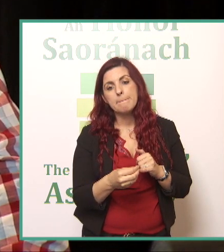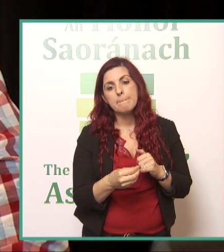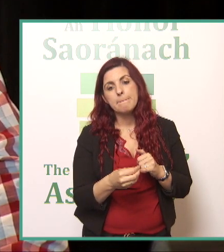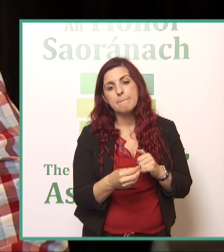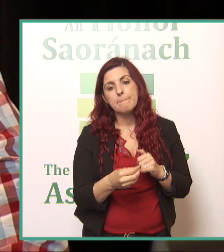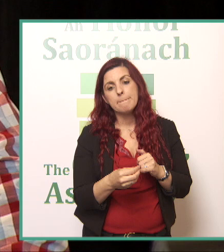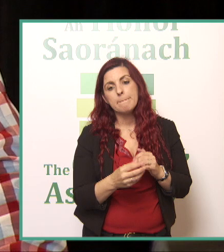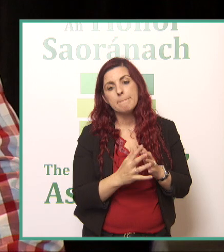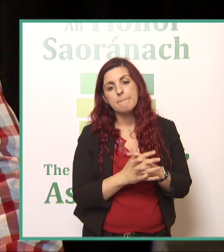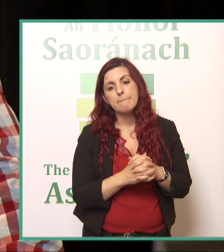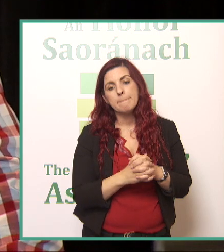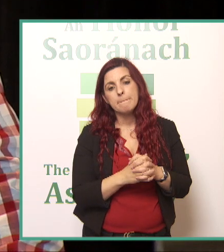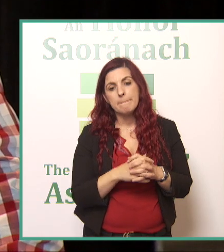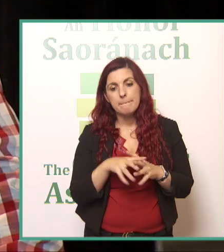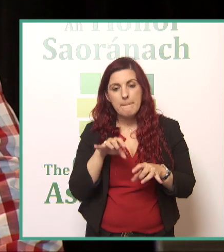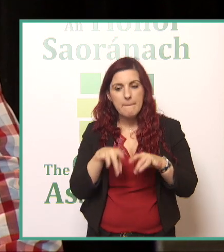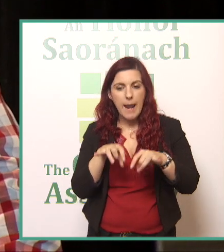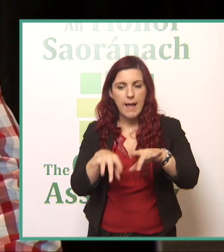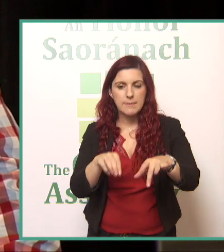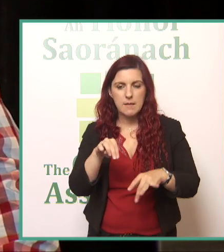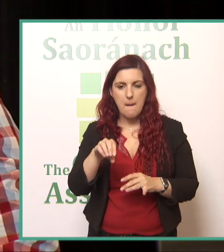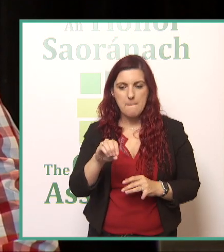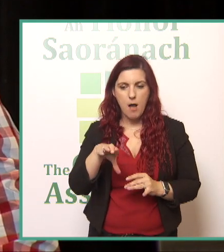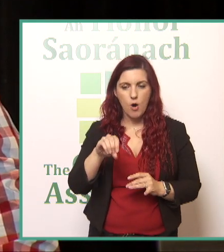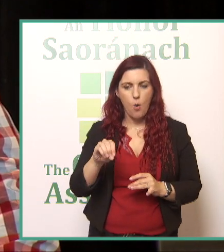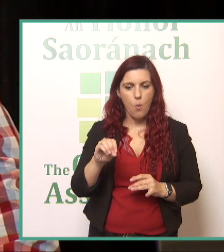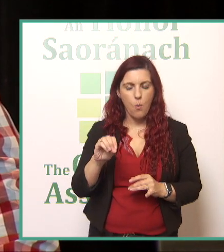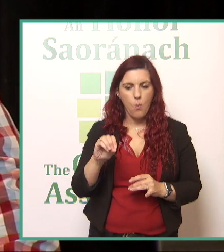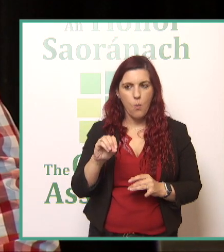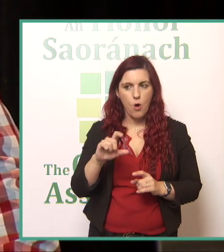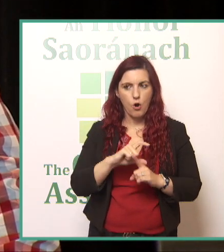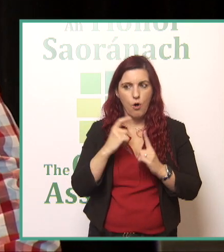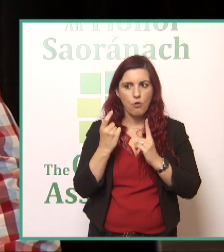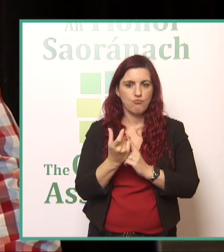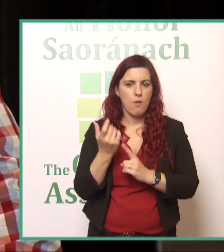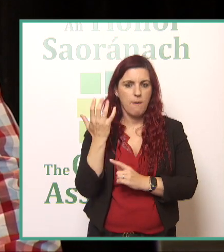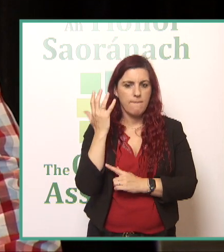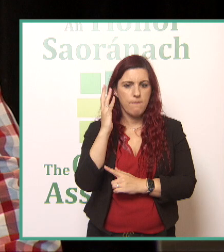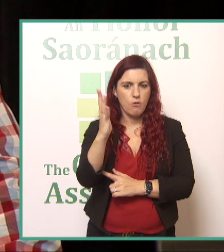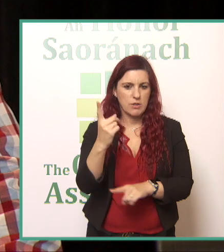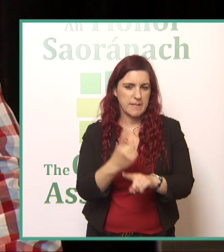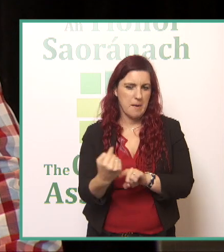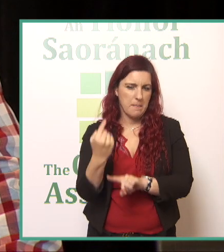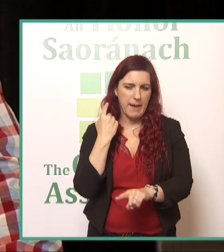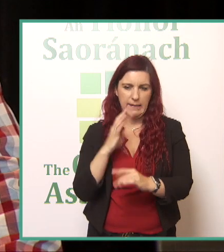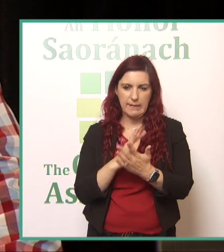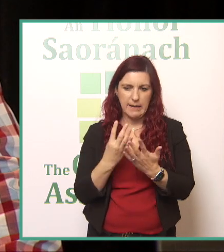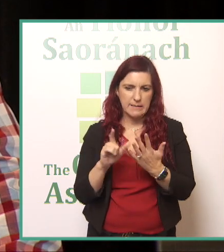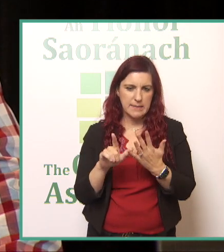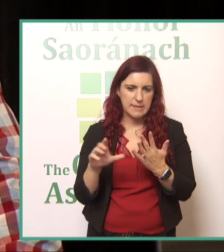Plant monocultural forestry on on the bug that was back in the 1970s and into the 80s.